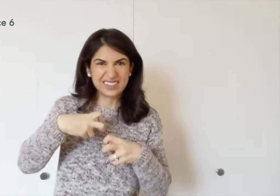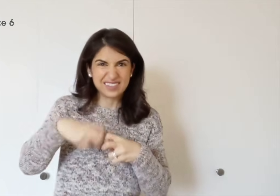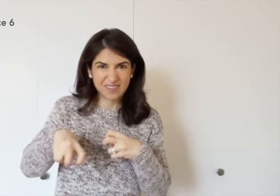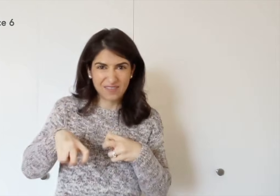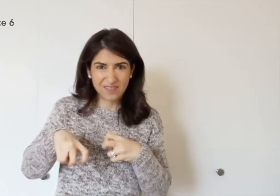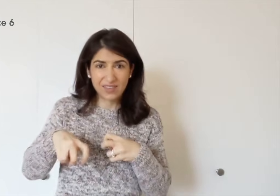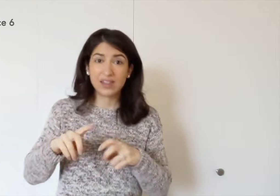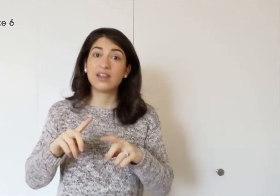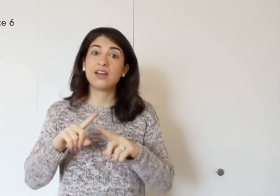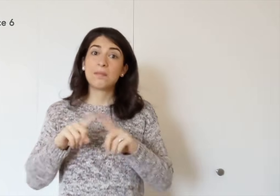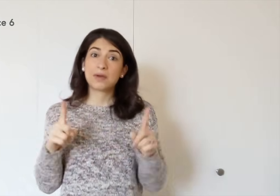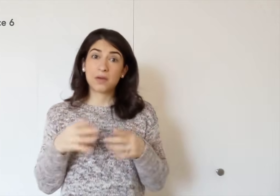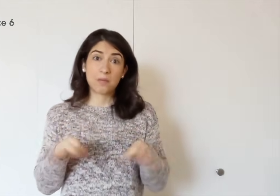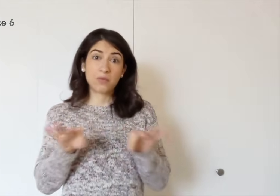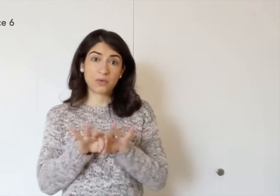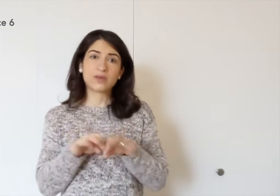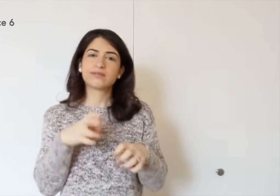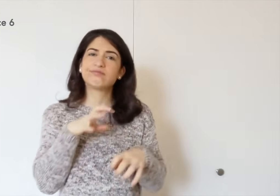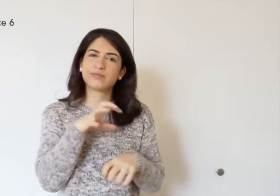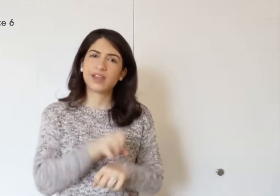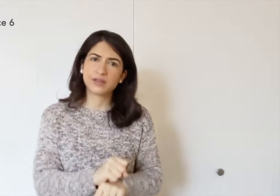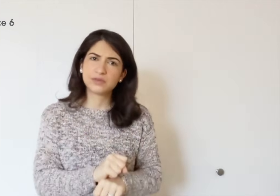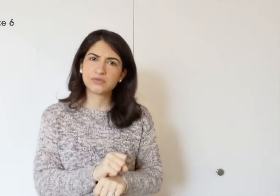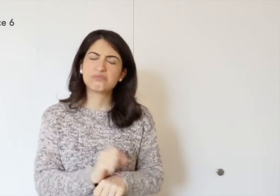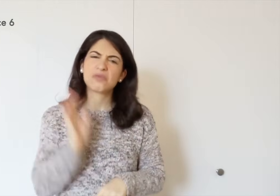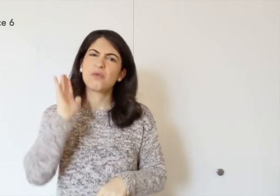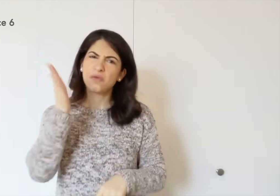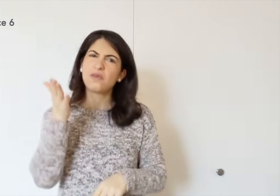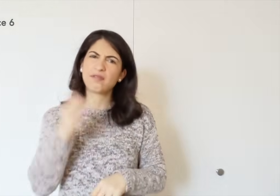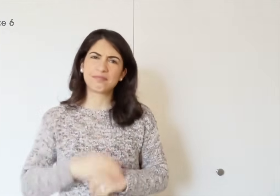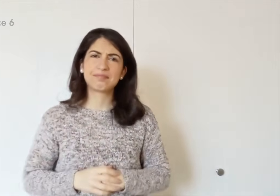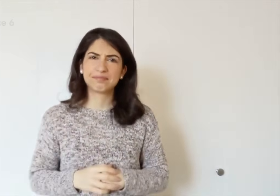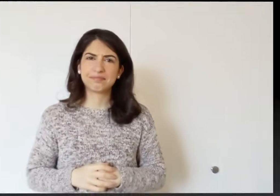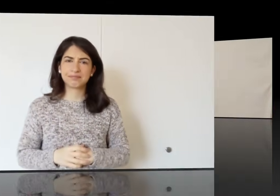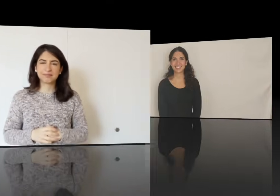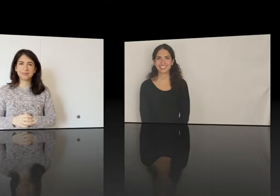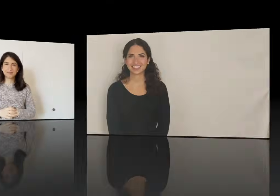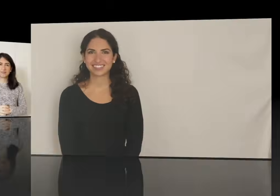think it's tough. But it's important to get used to it. And they will!